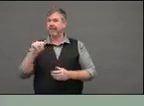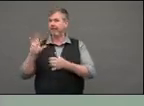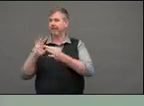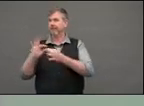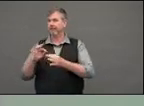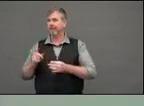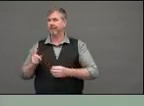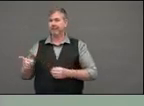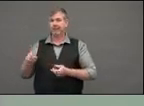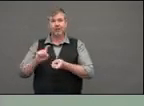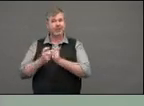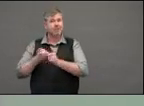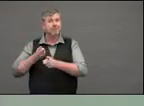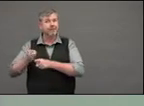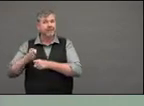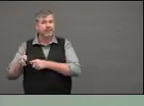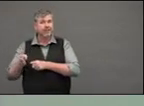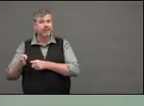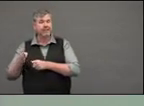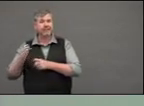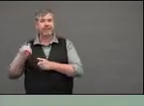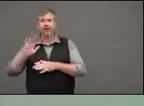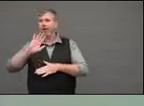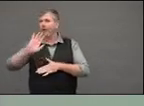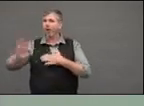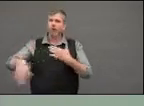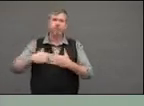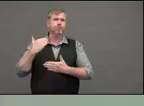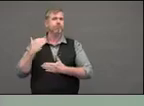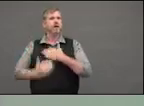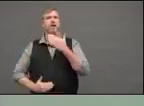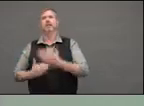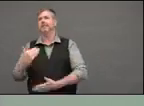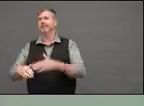have to go through when you're doing that so i think just school